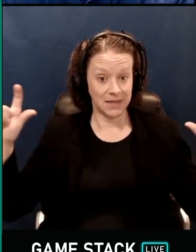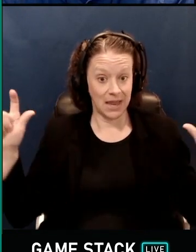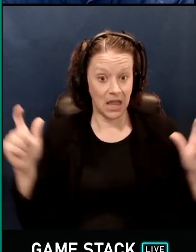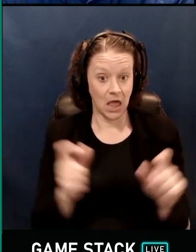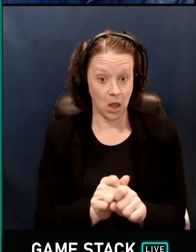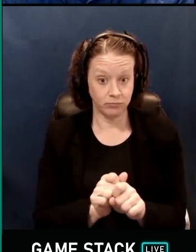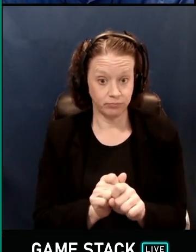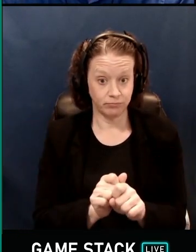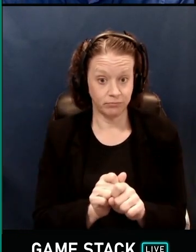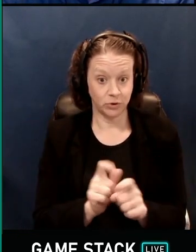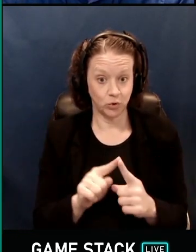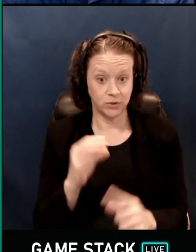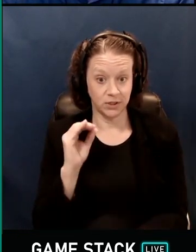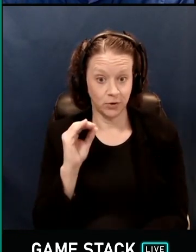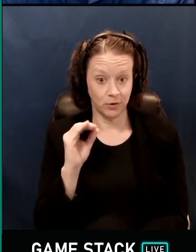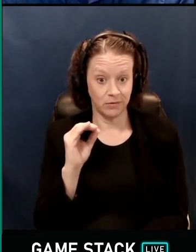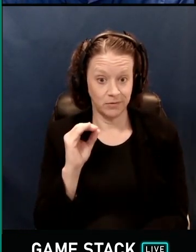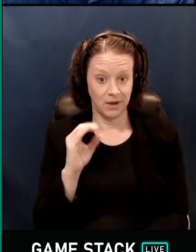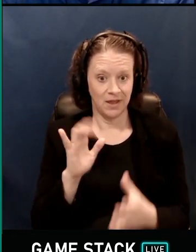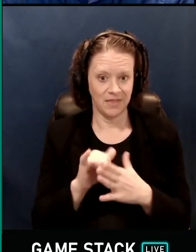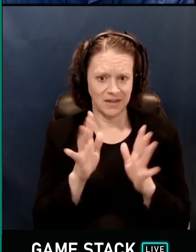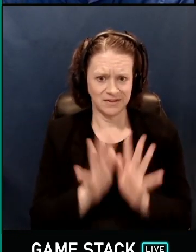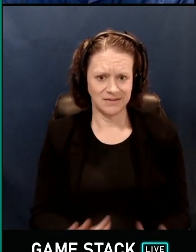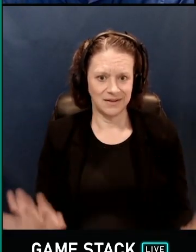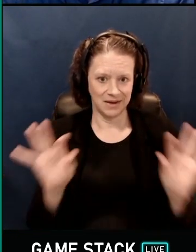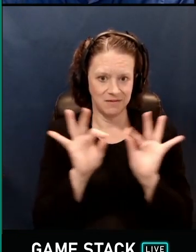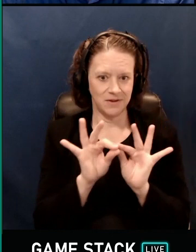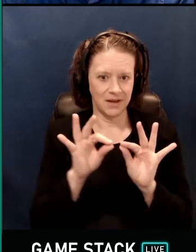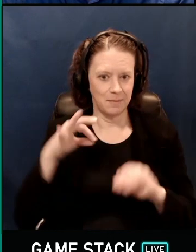which is a significant benefit in saving costs.